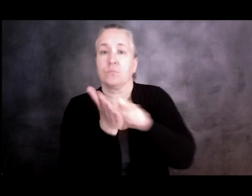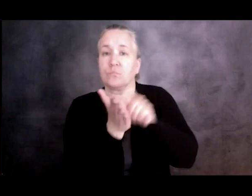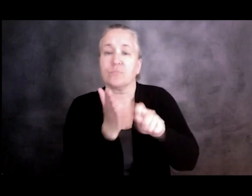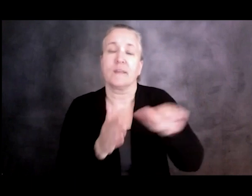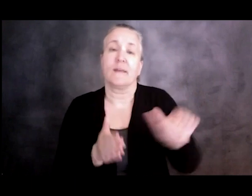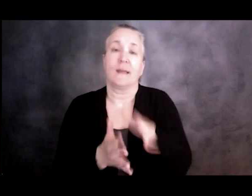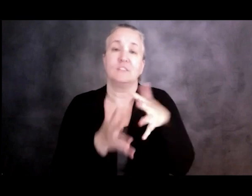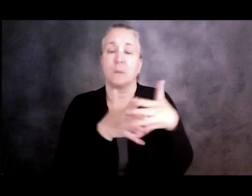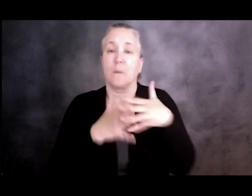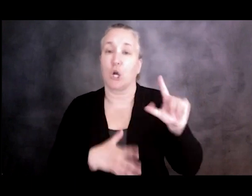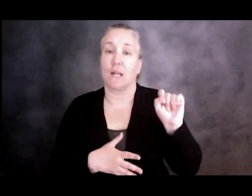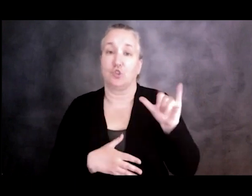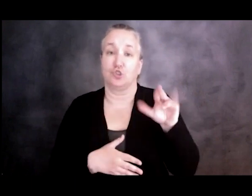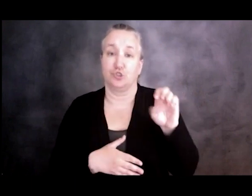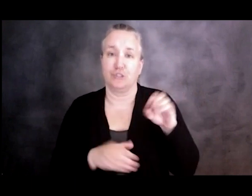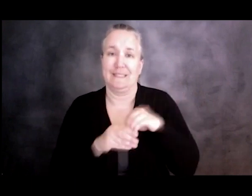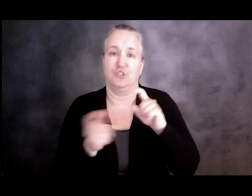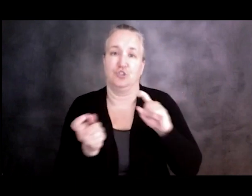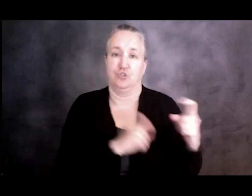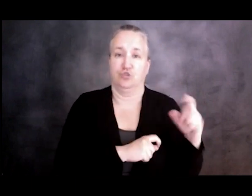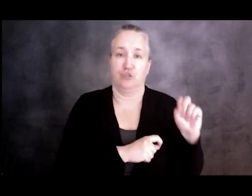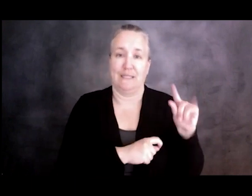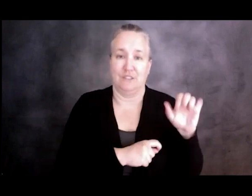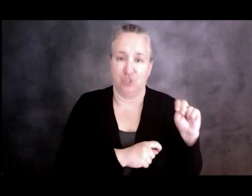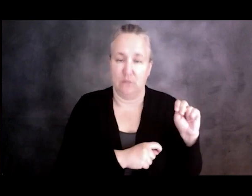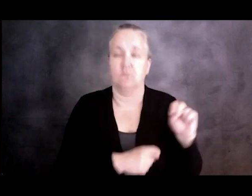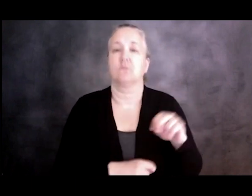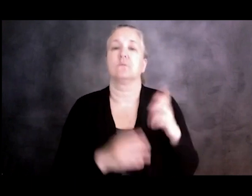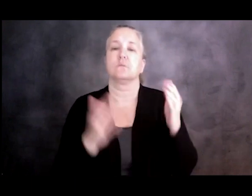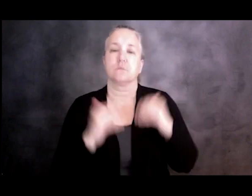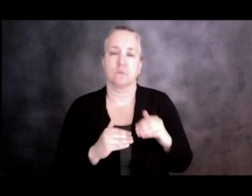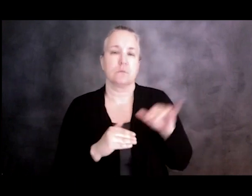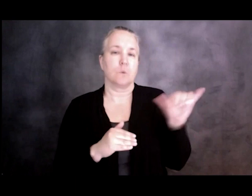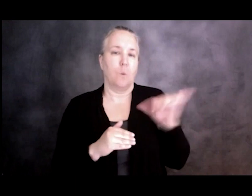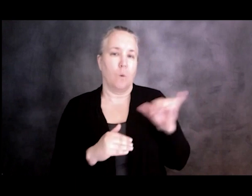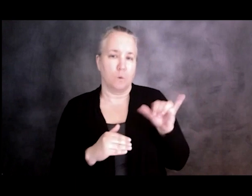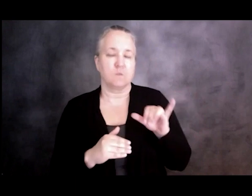in Transition and of Ezra Pound in the Present--